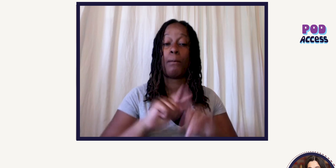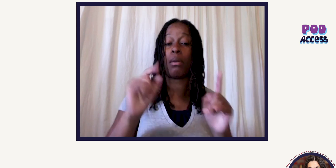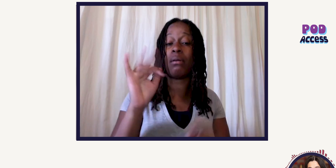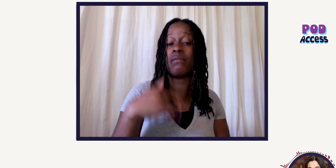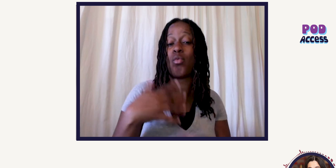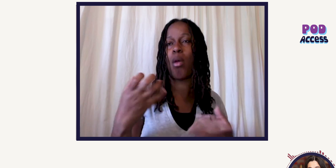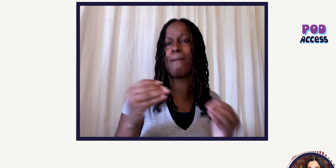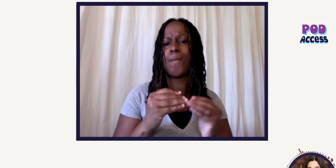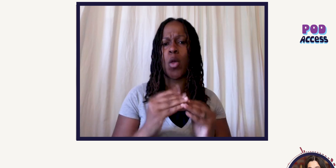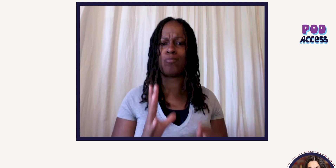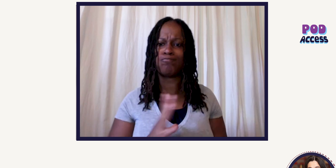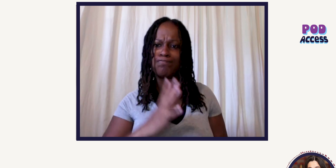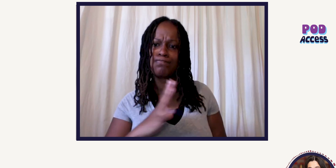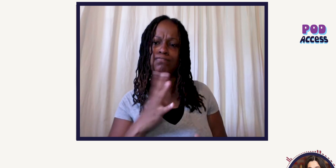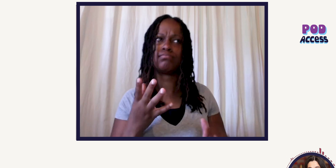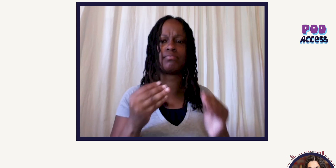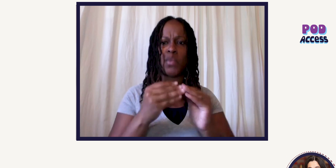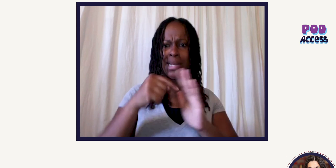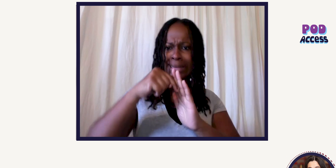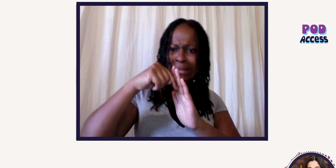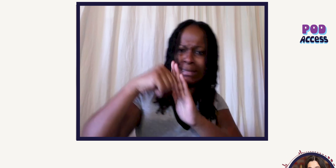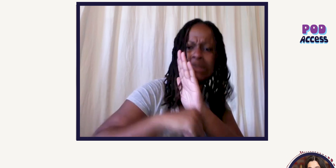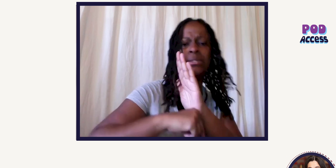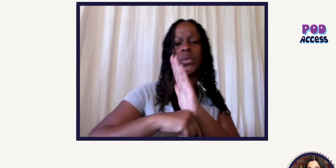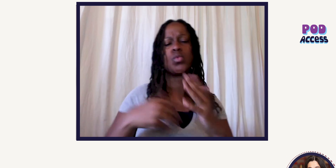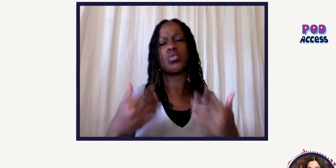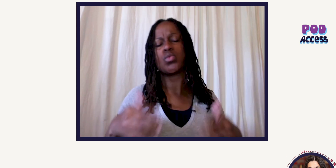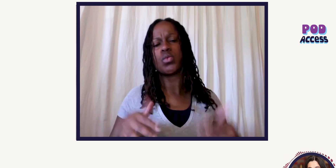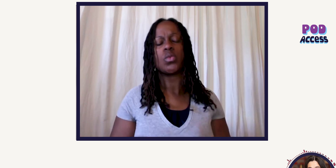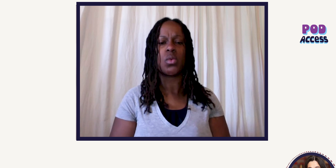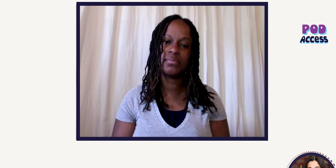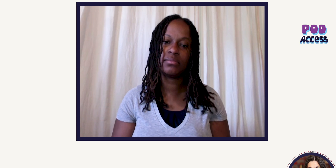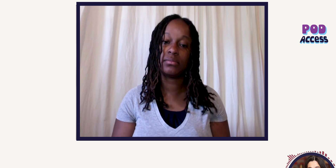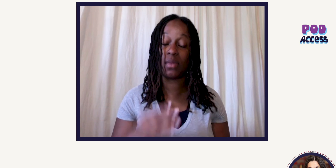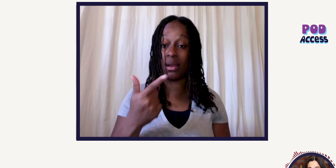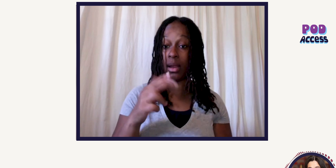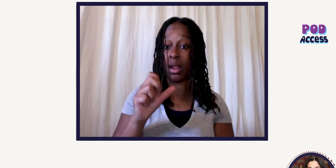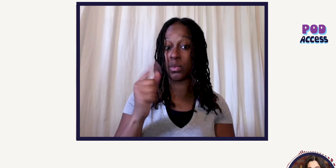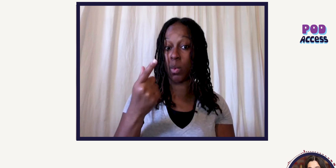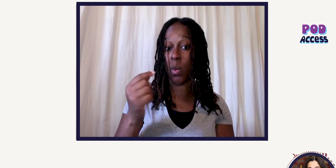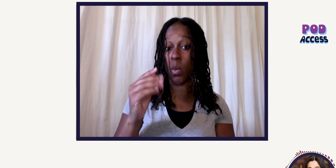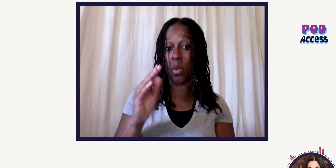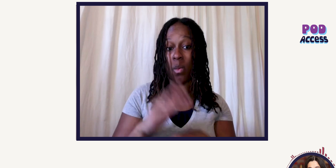But if I want it to be more formal, a deep dive, and the guest goes on some random tangent,